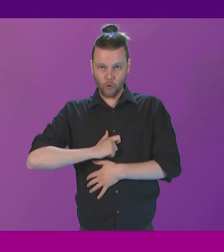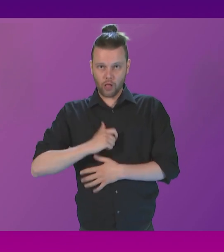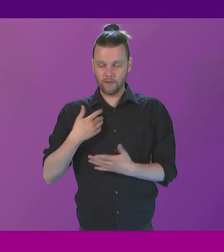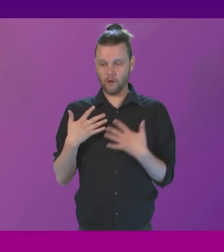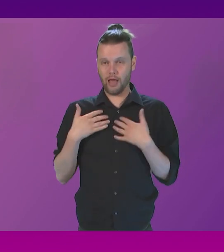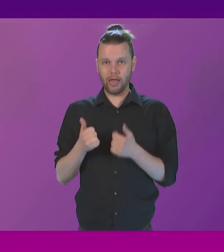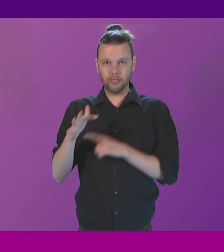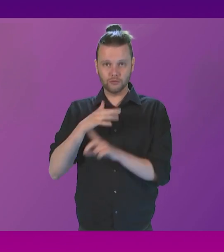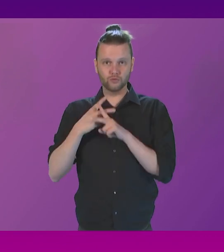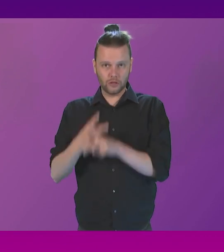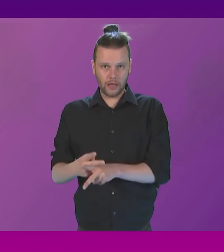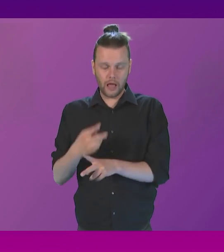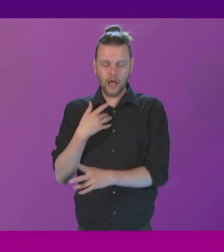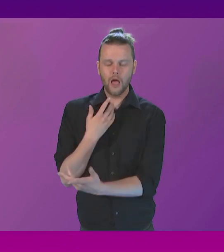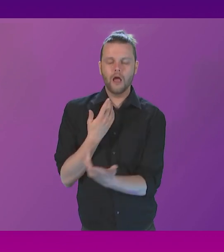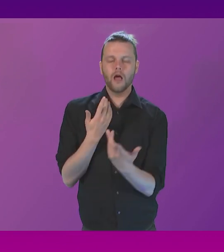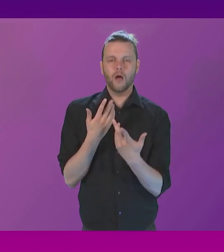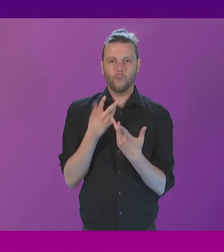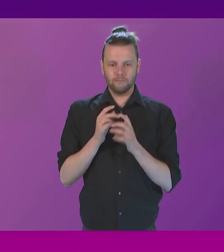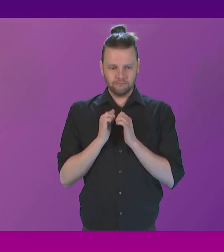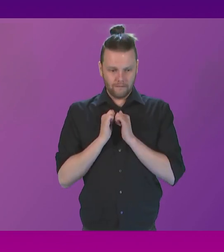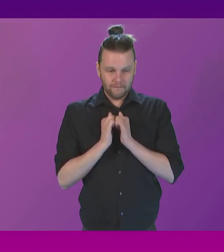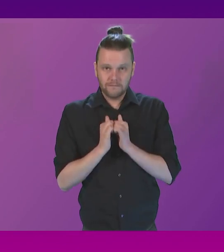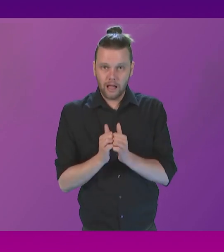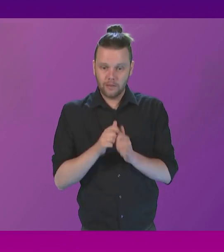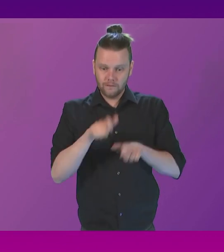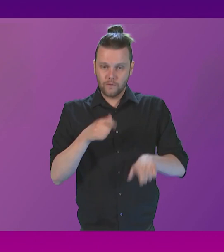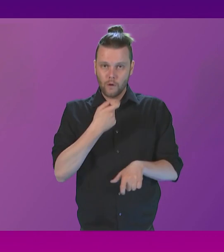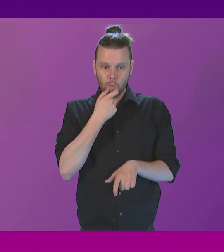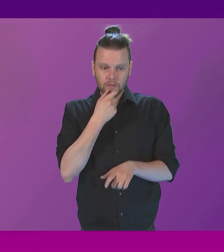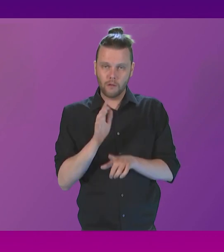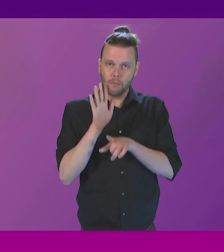Health and Social Care, that we do not just value the role that our whistleblowing champions play;